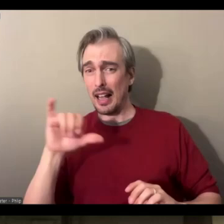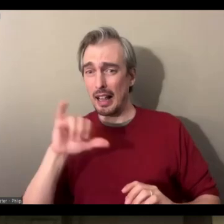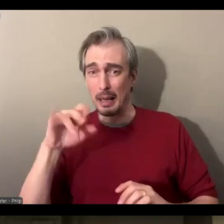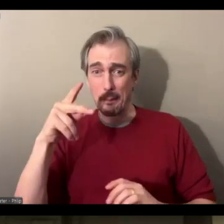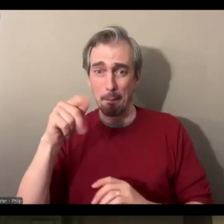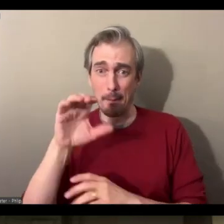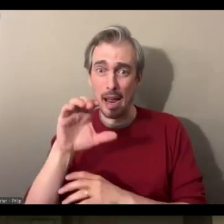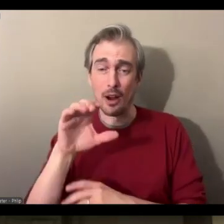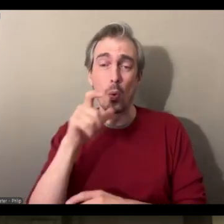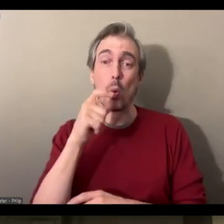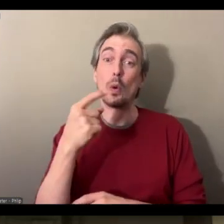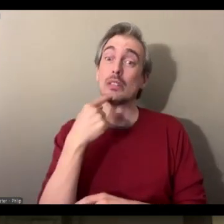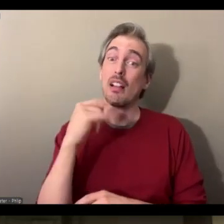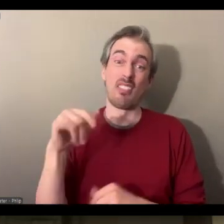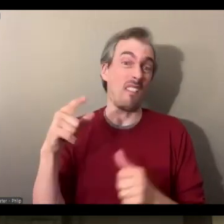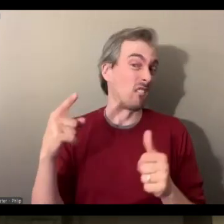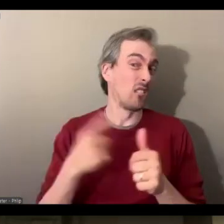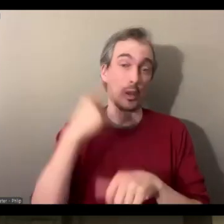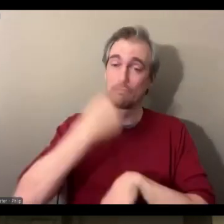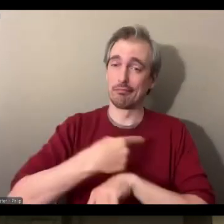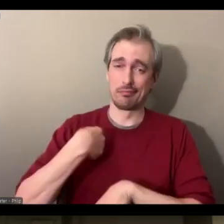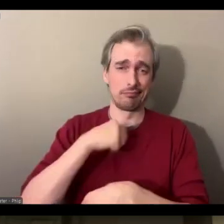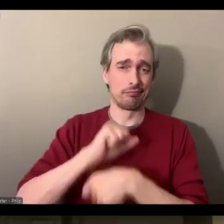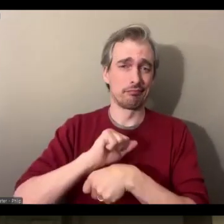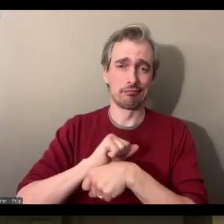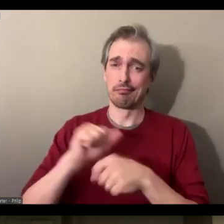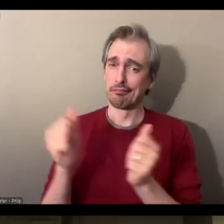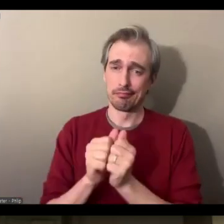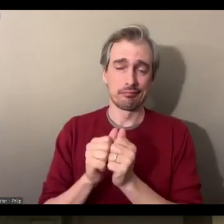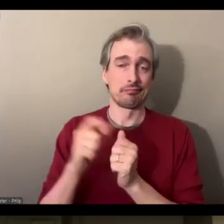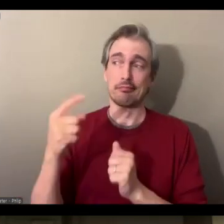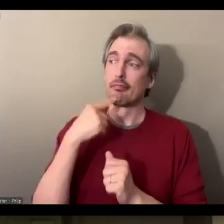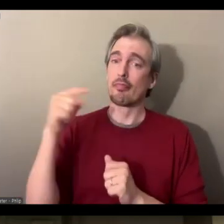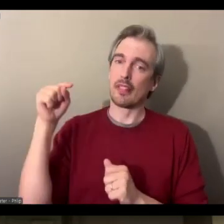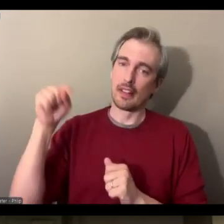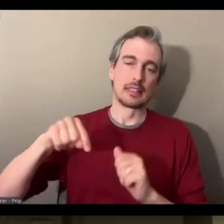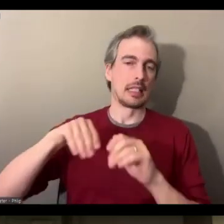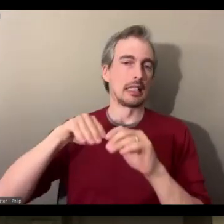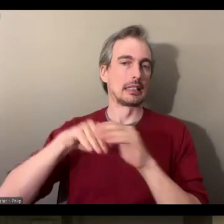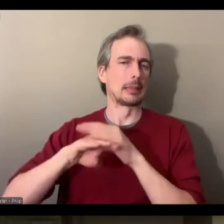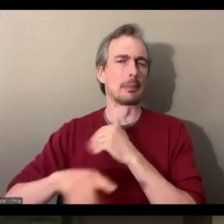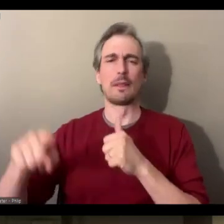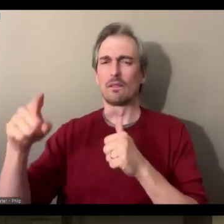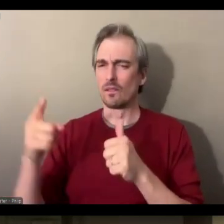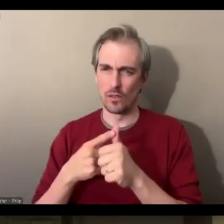This is an accessible first project. We're gonna higher an accessibility consultant right away, and